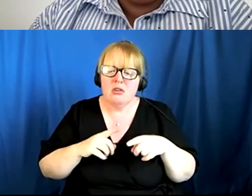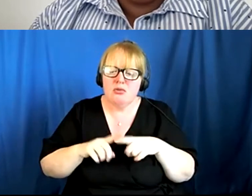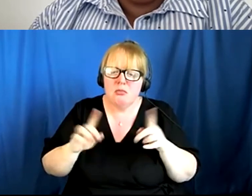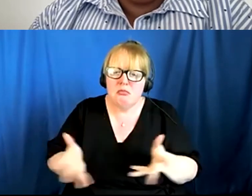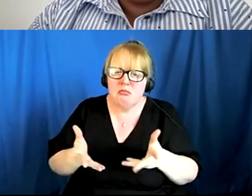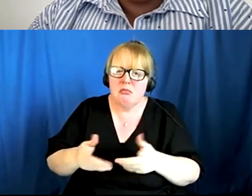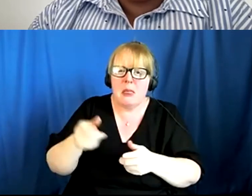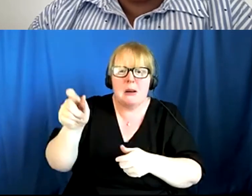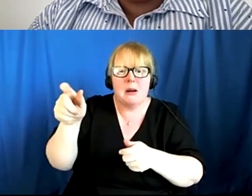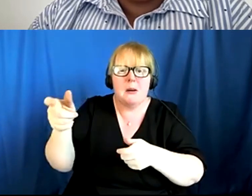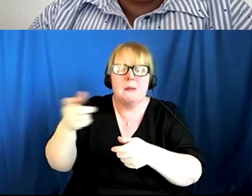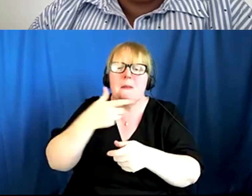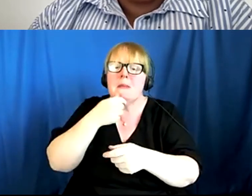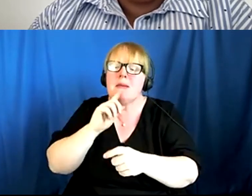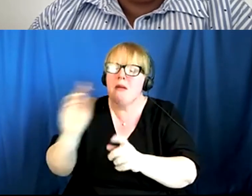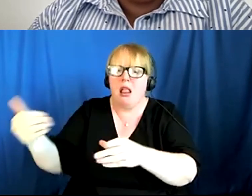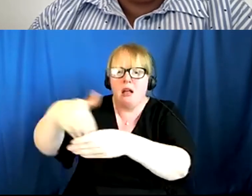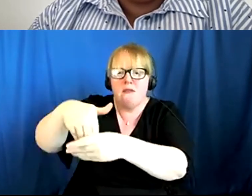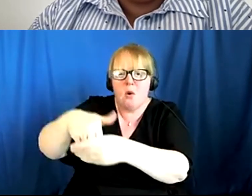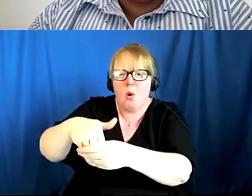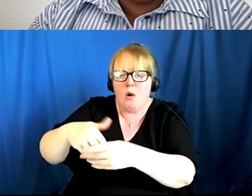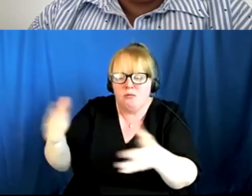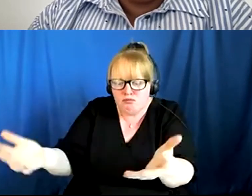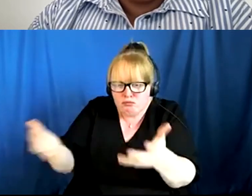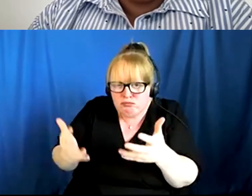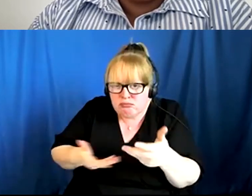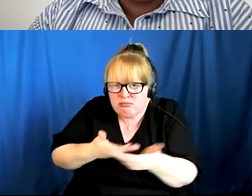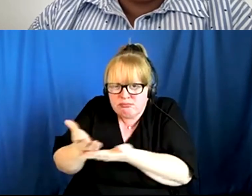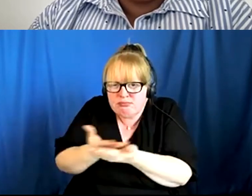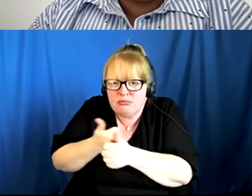and then unwinding them and letting them back loose out into society in some way.